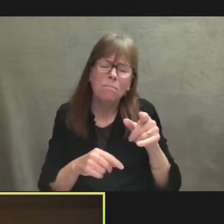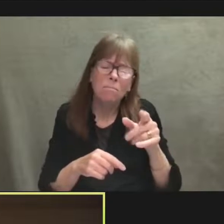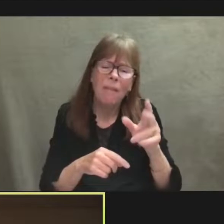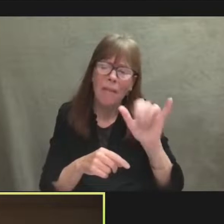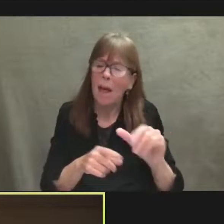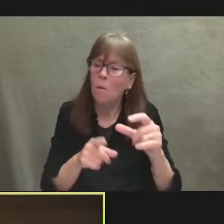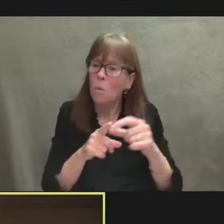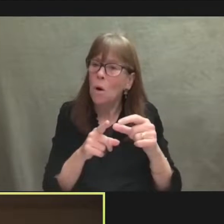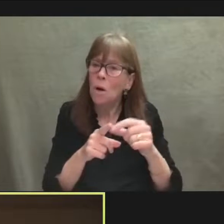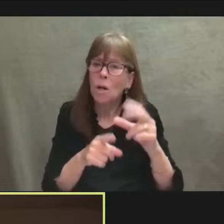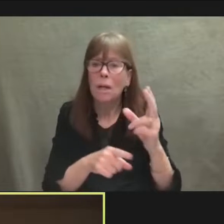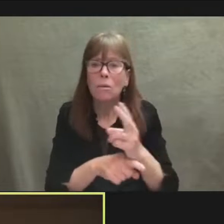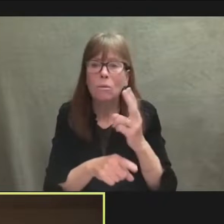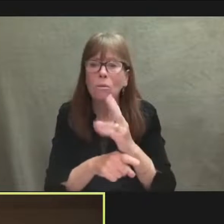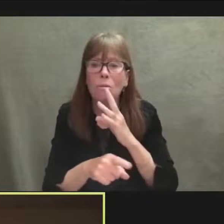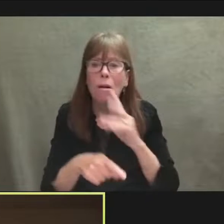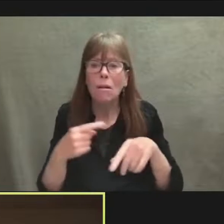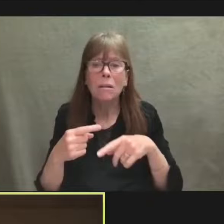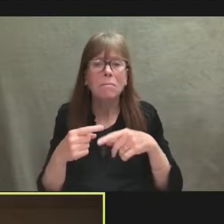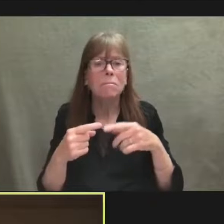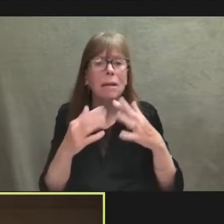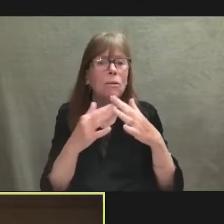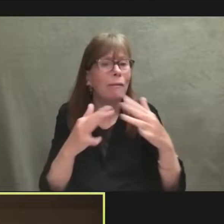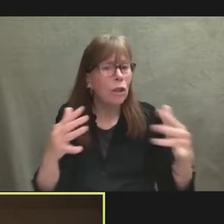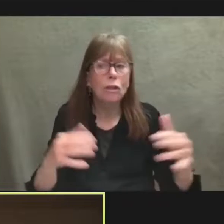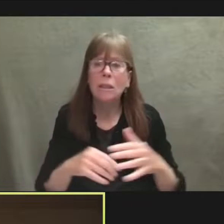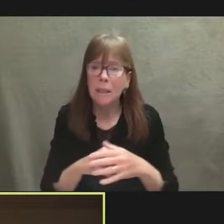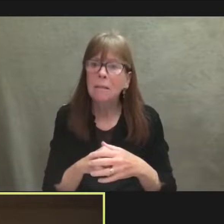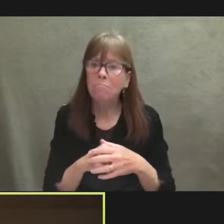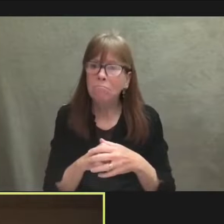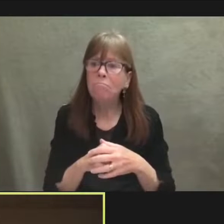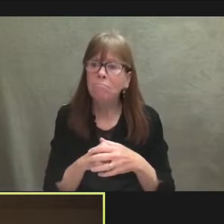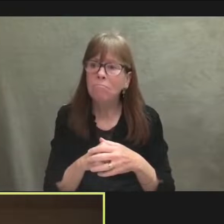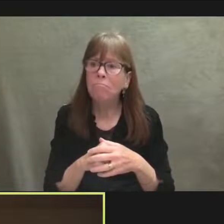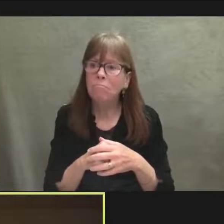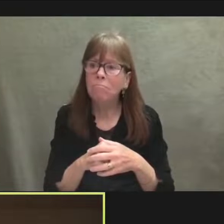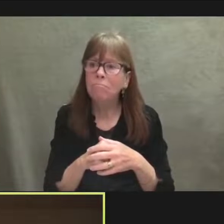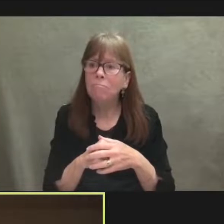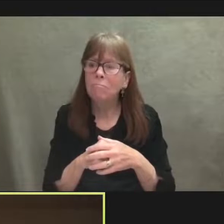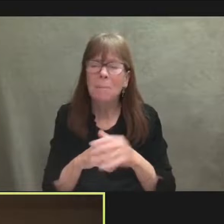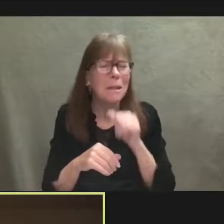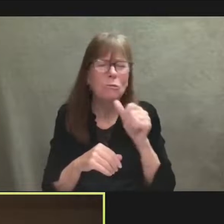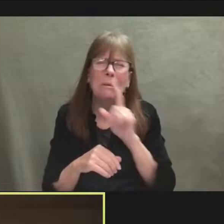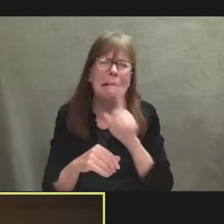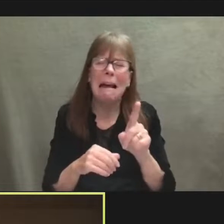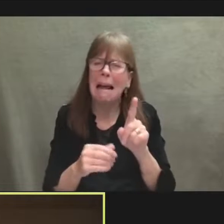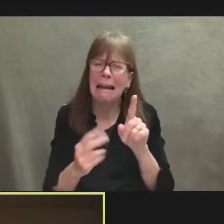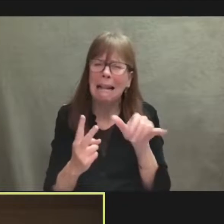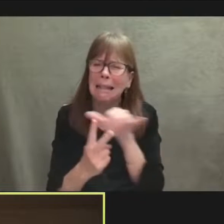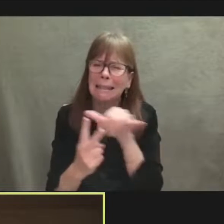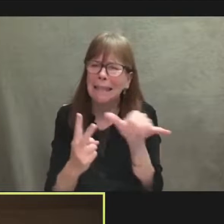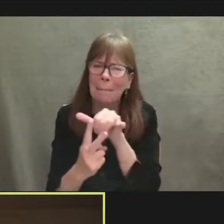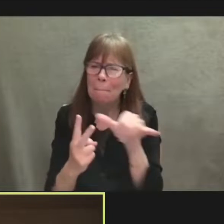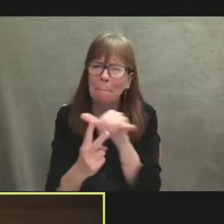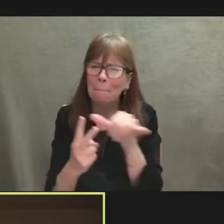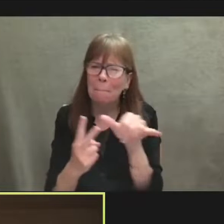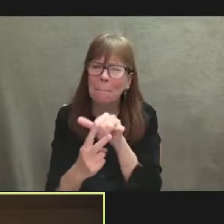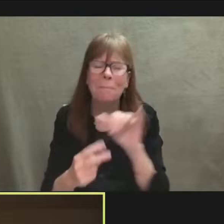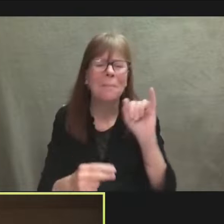talking about diversity. That is not the same thing. You know, intersectionality is also an